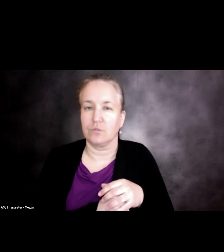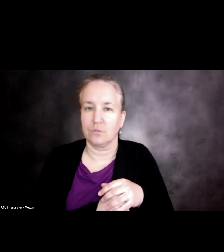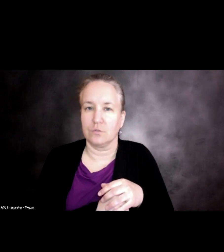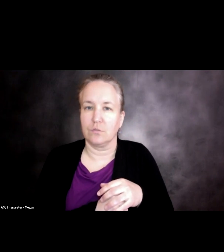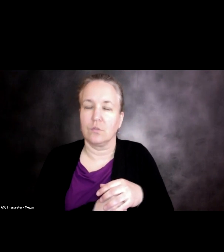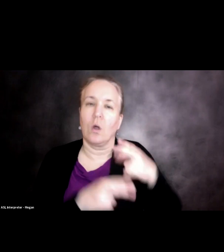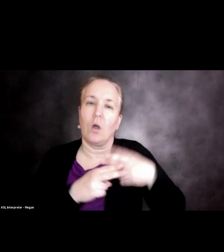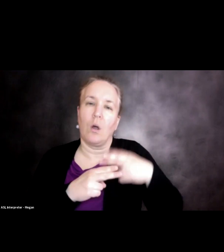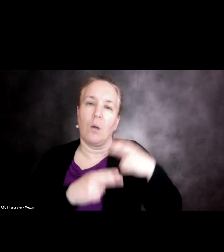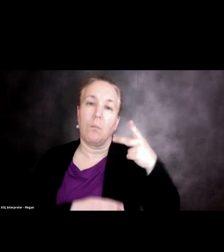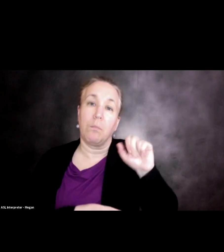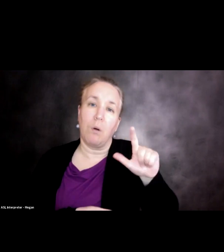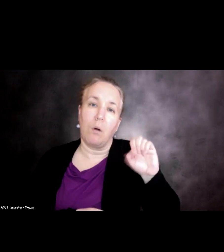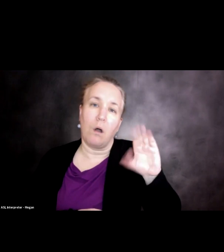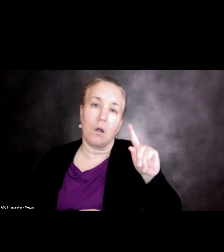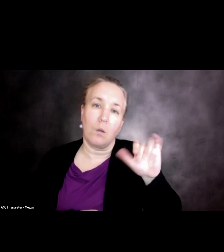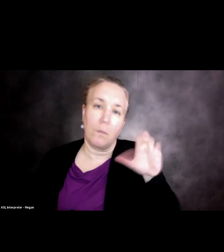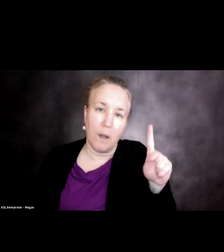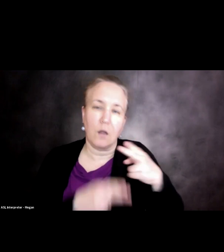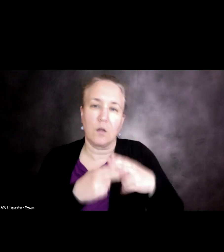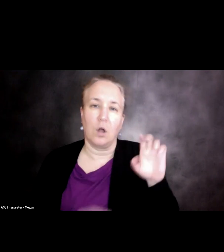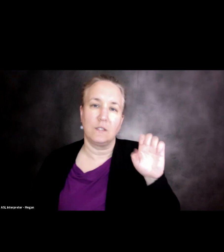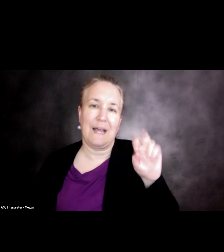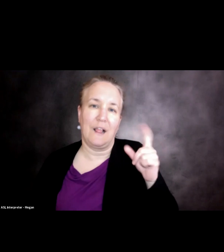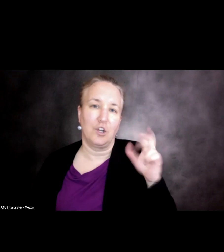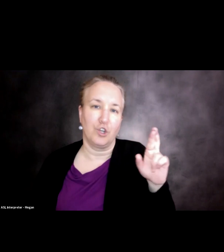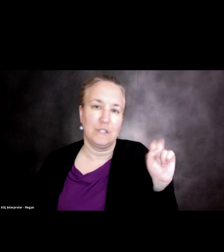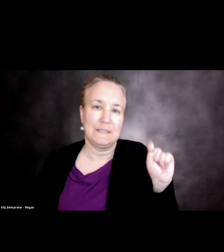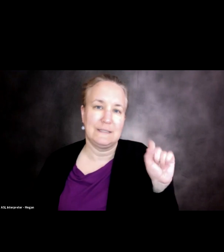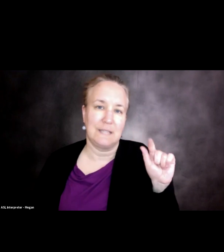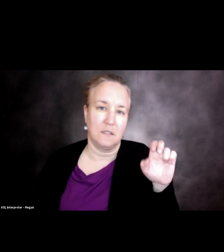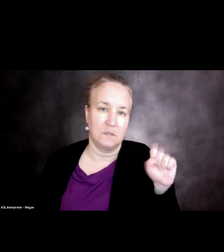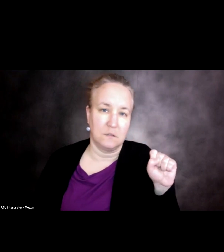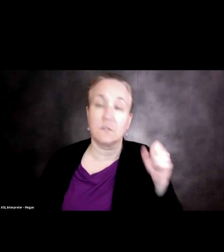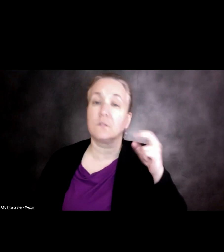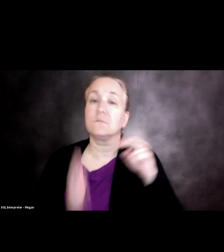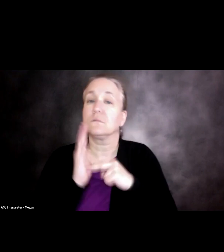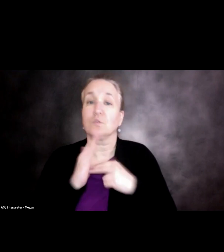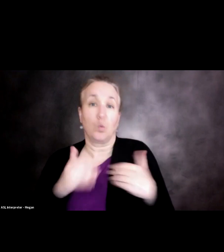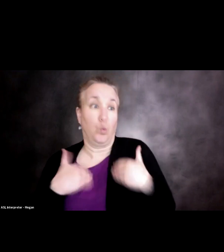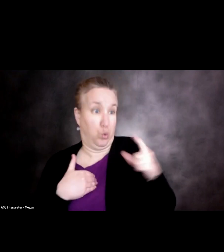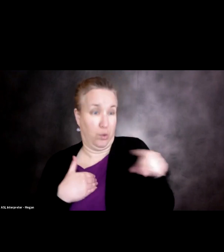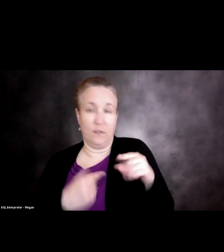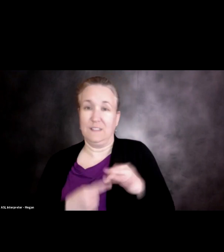refers to as, elder states. Thus, youth, especially male youth,